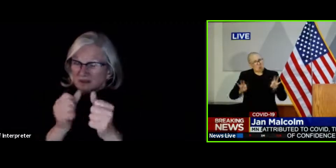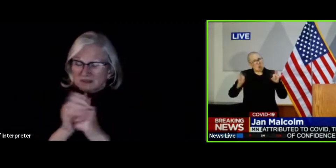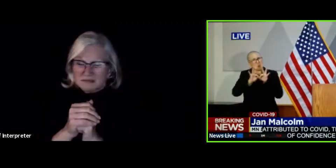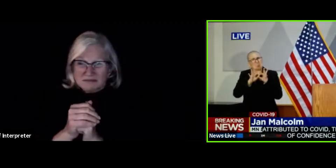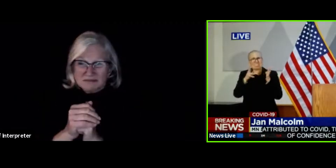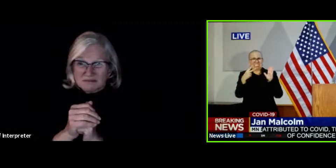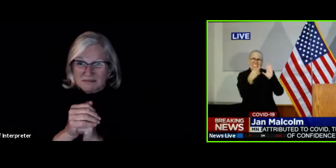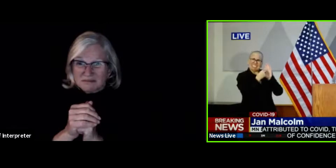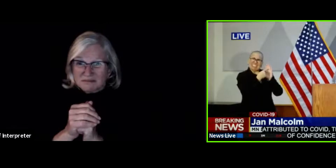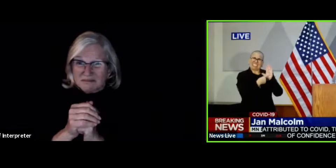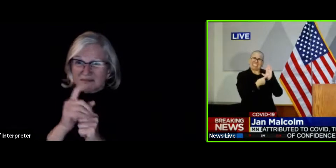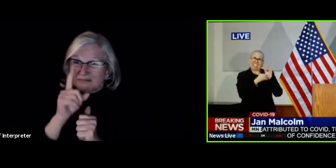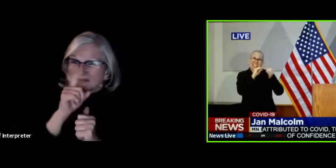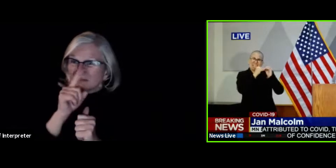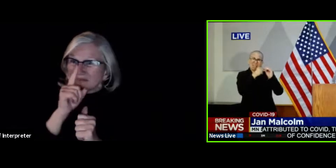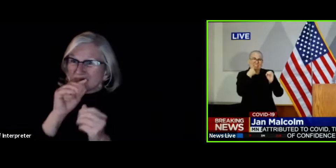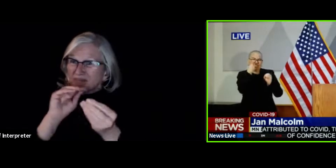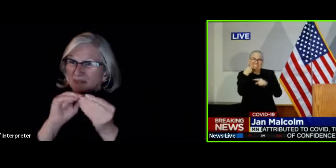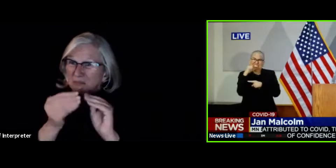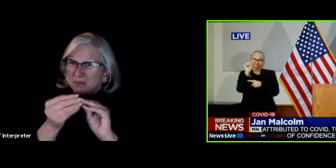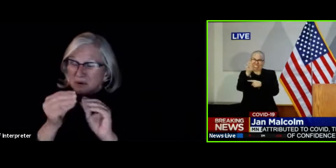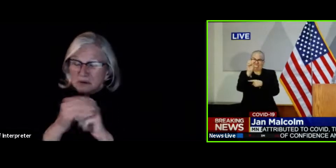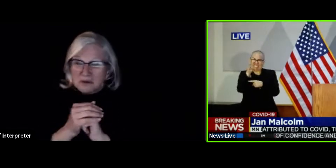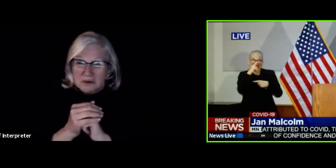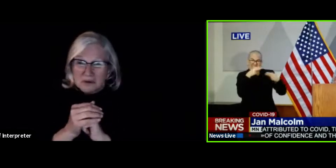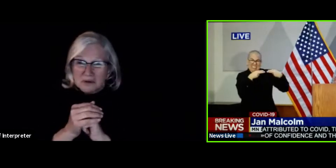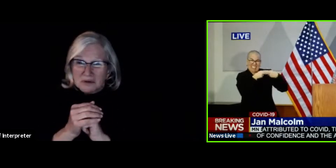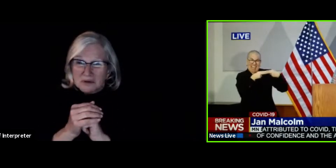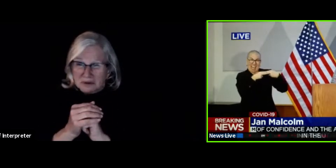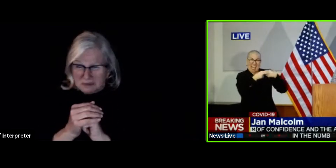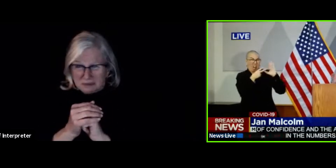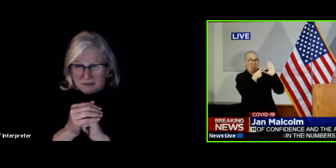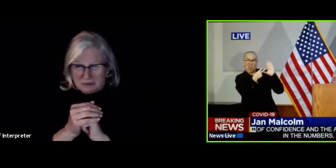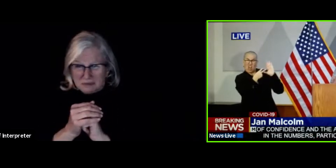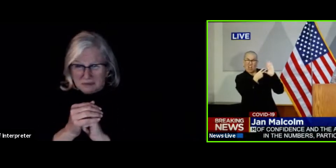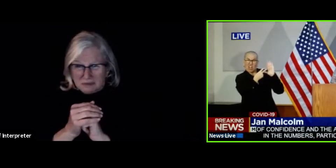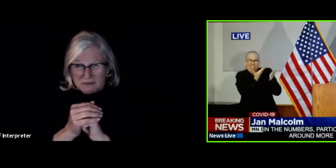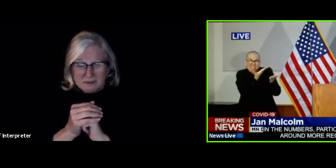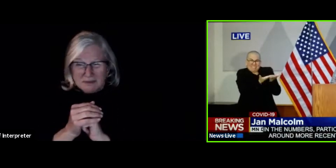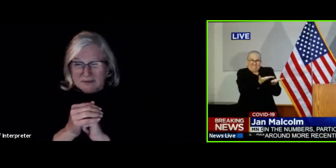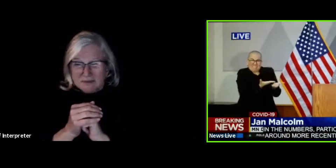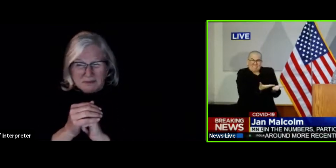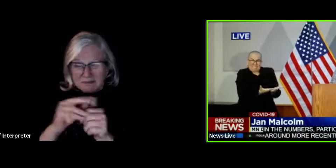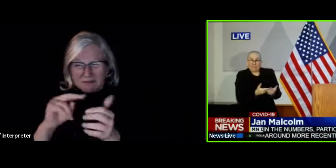RECENTLY JUST SORT OF A-LET'S NOT GET TESTED BECAUSE WE CAN'T -- THE